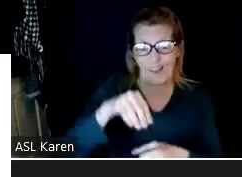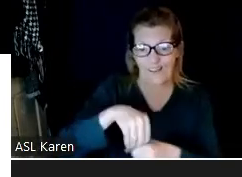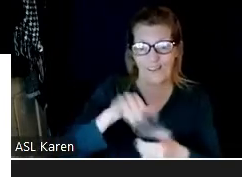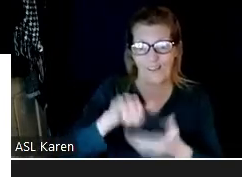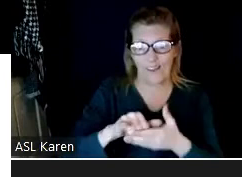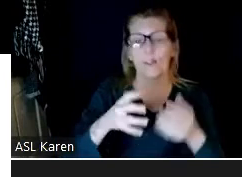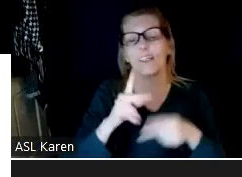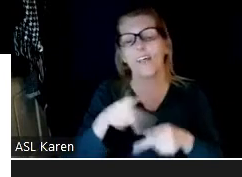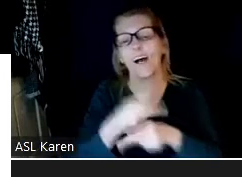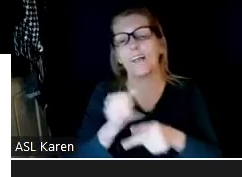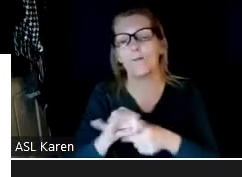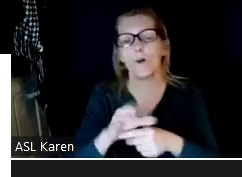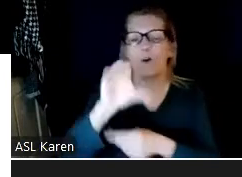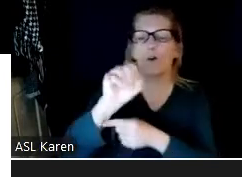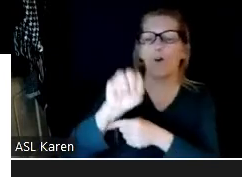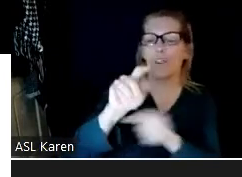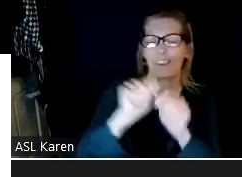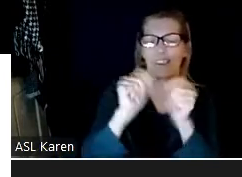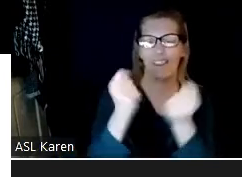of the core team is represented on this slide.